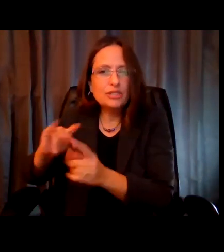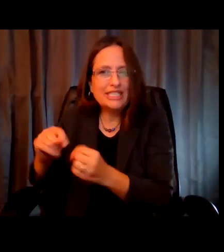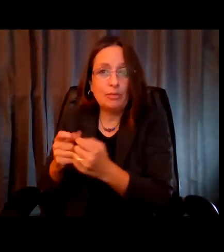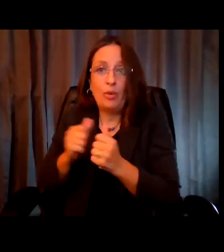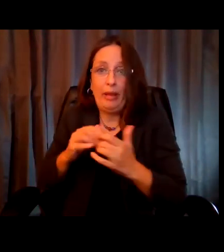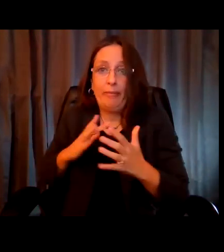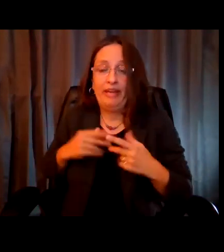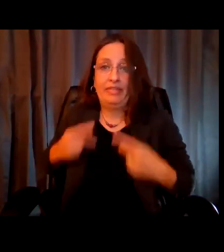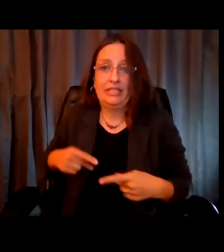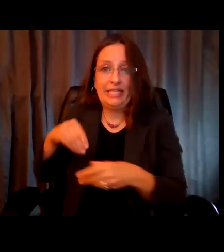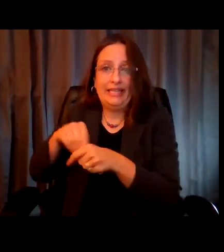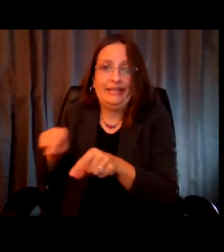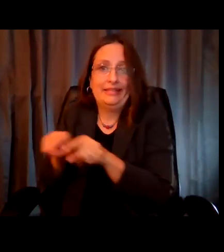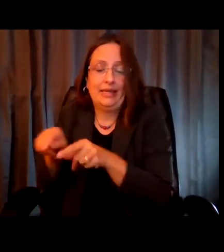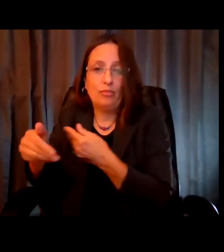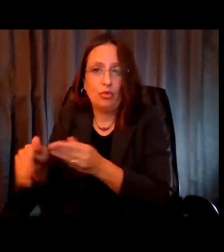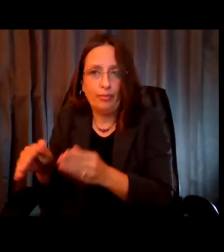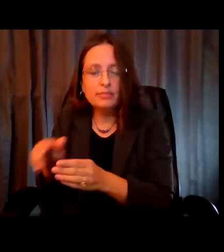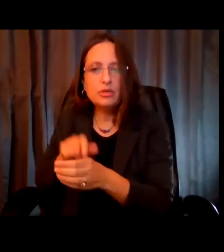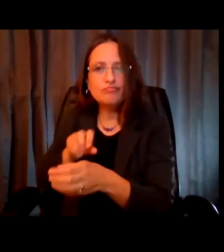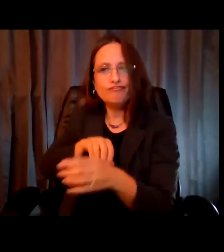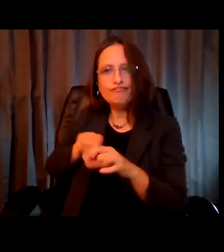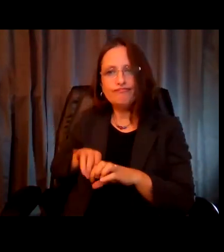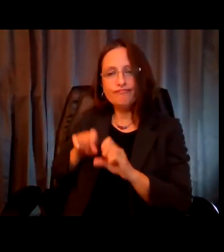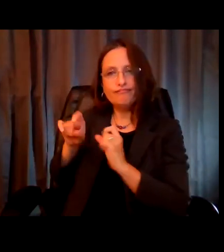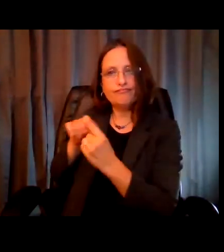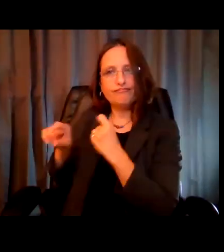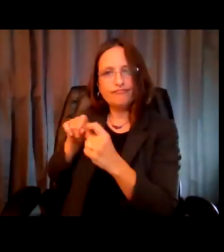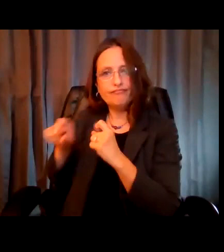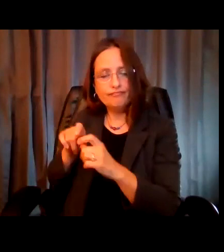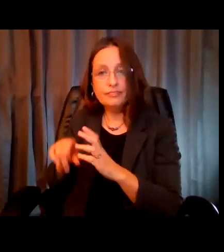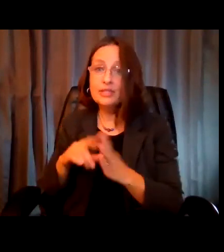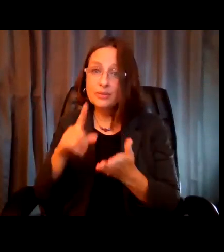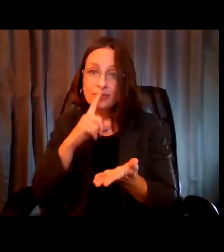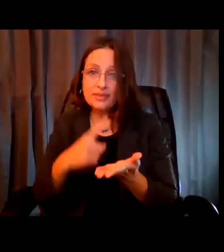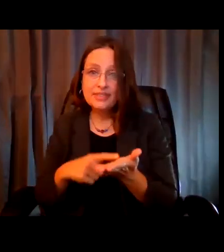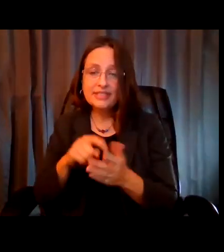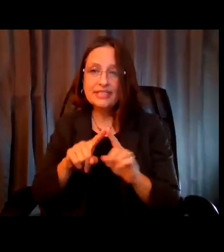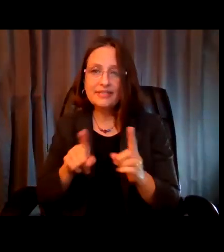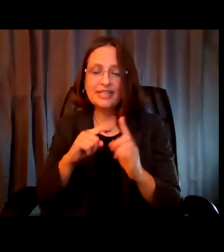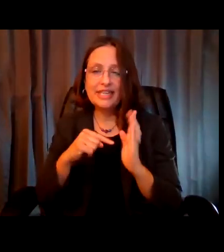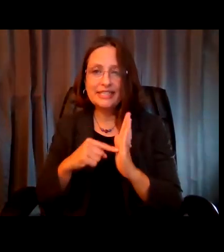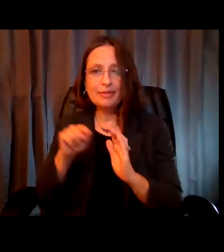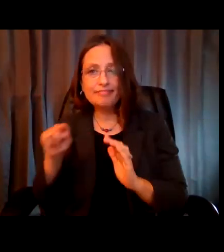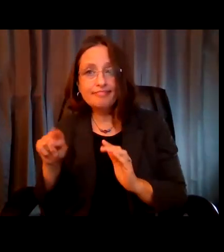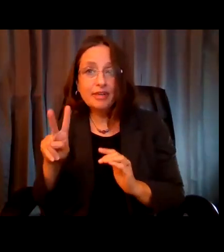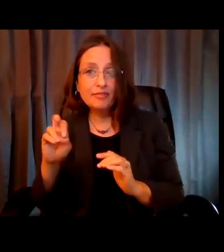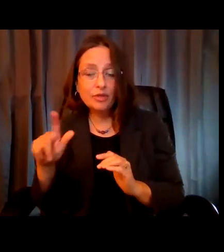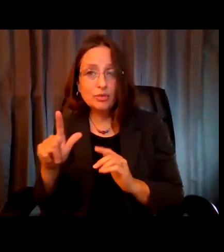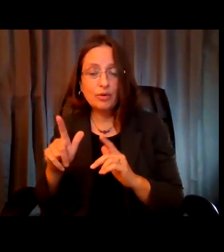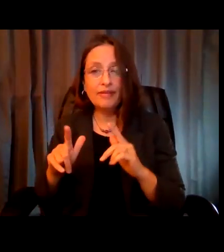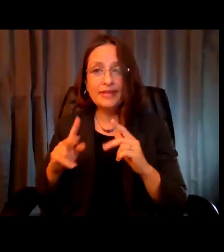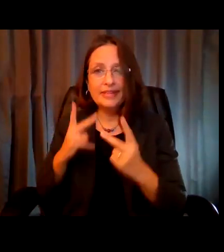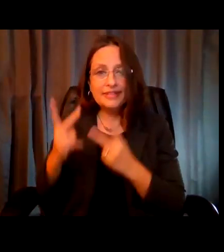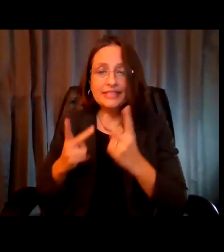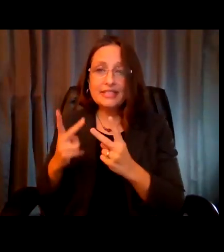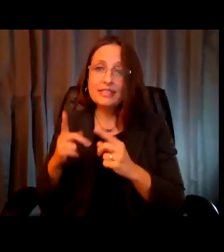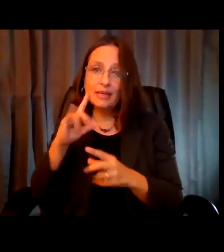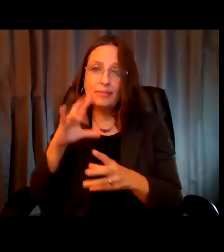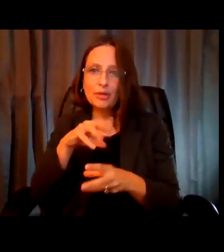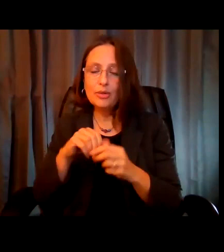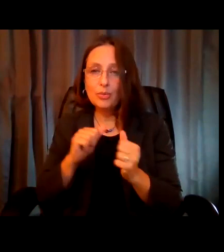Point of care, what's actually happening at the health care encounter in the moment. I'm going